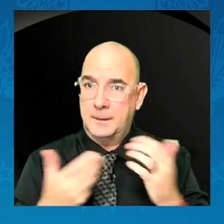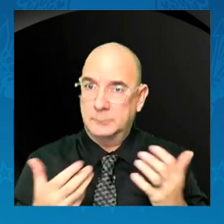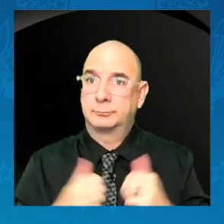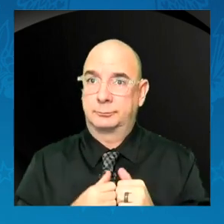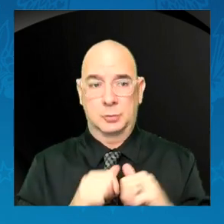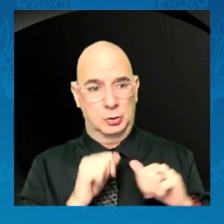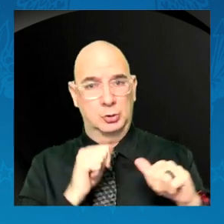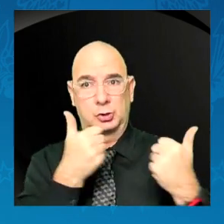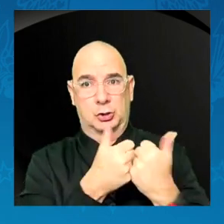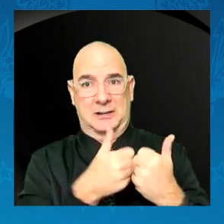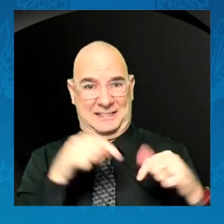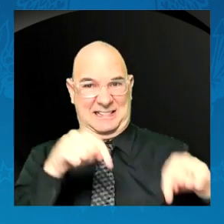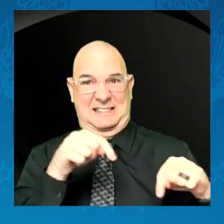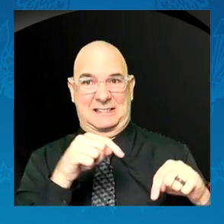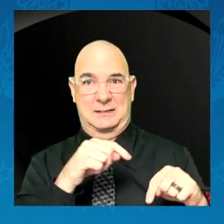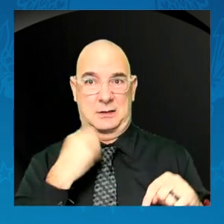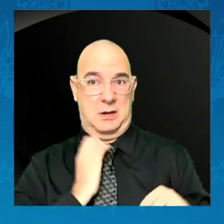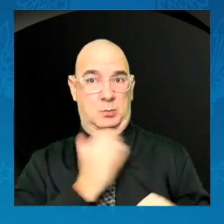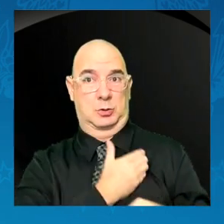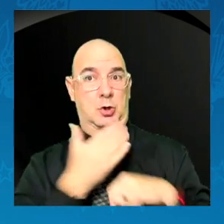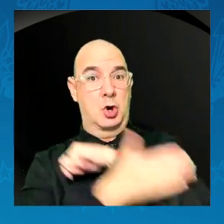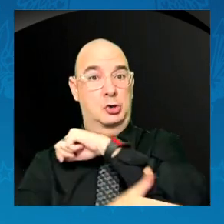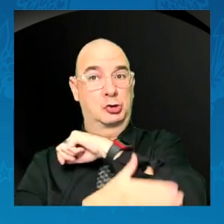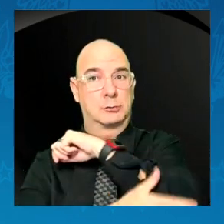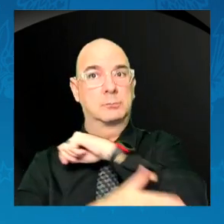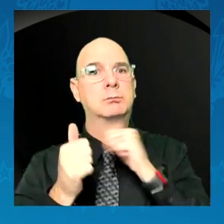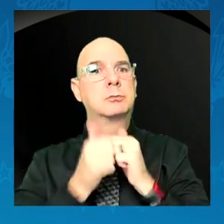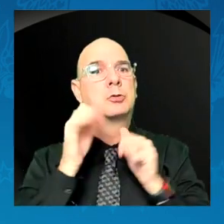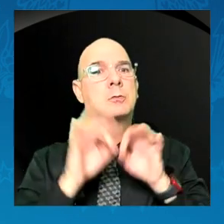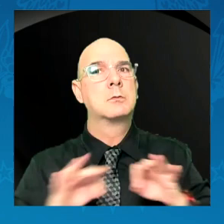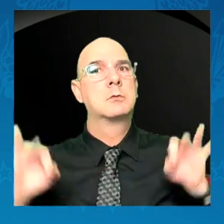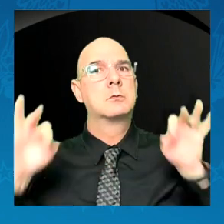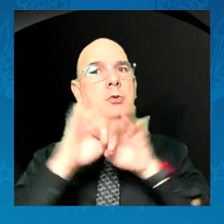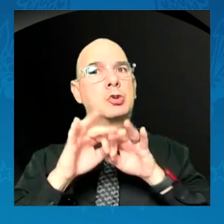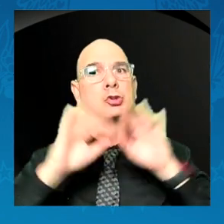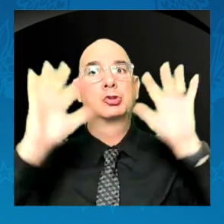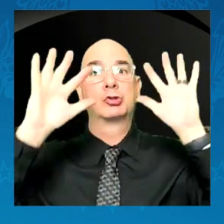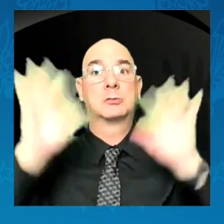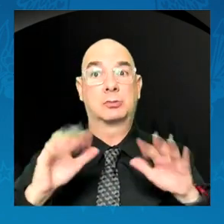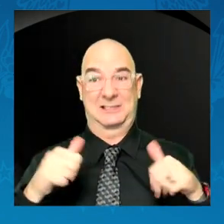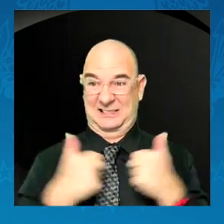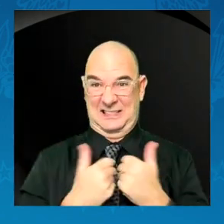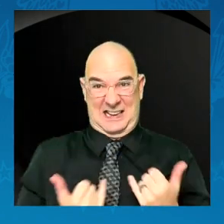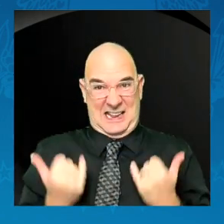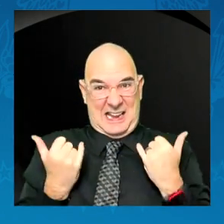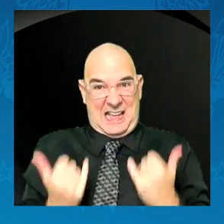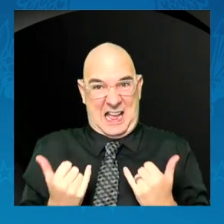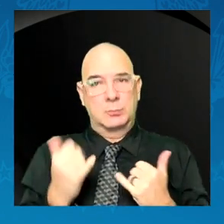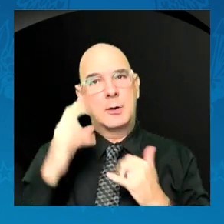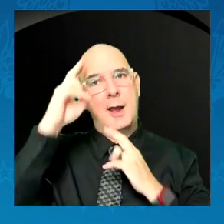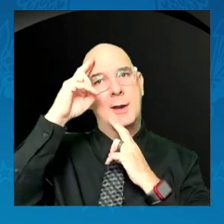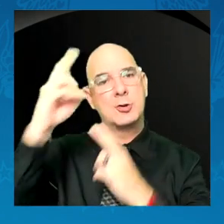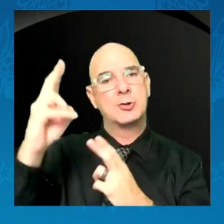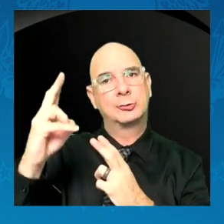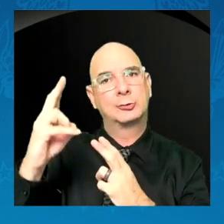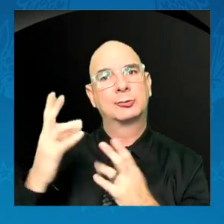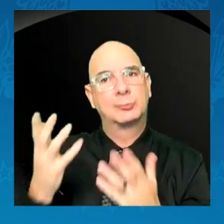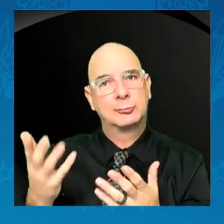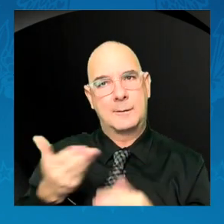Now it's an honor to introduce my friend, chair of the National Space Council, Vice President Kamala Harris.